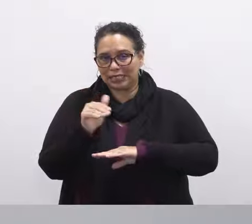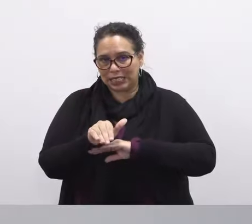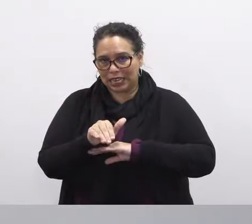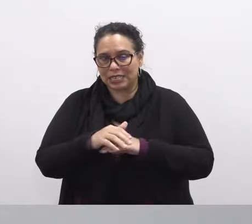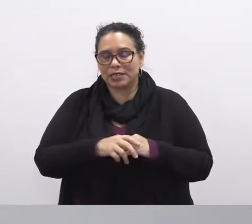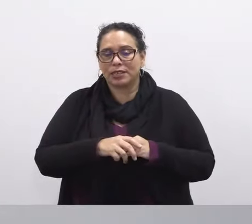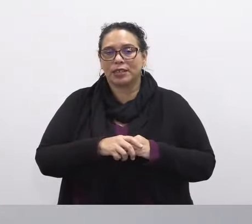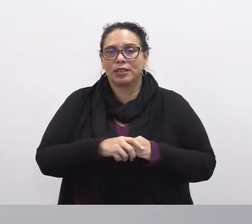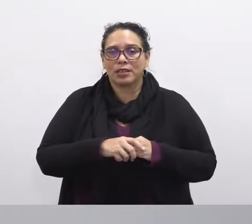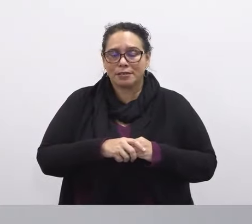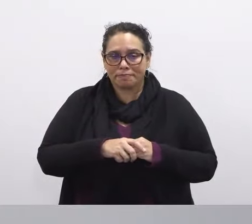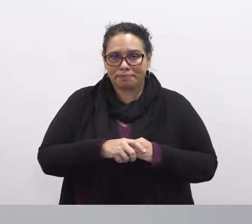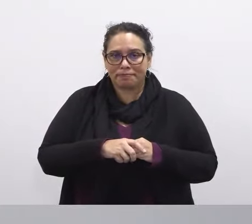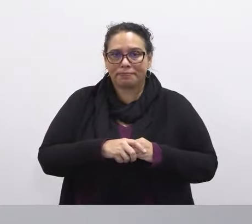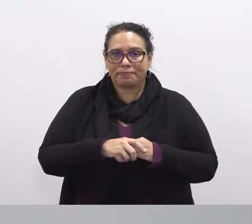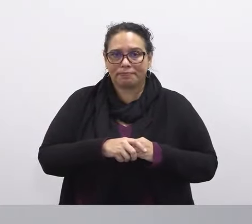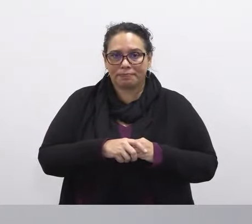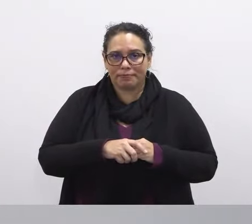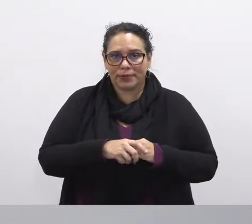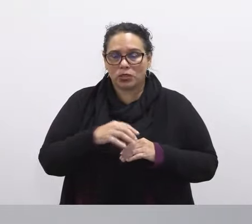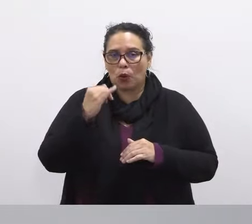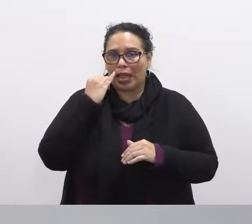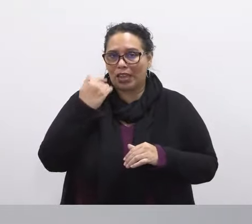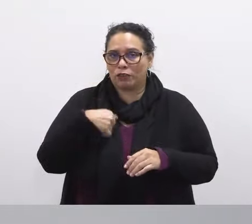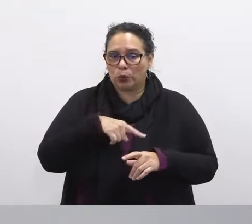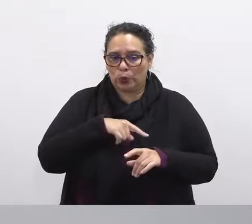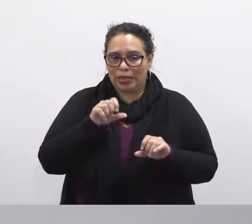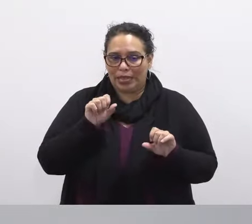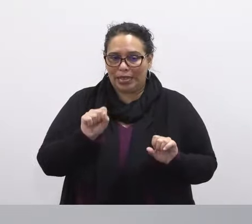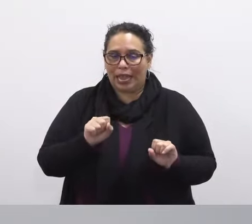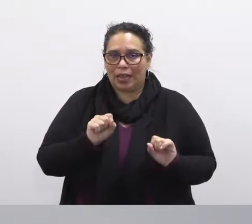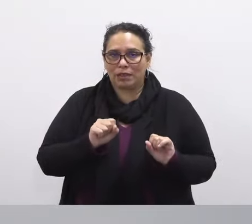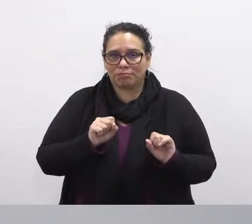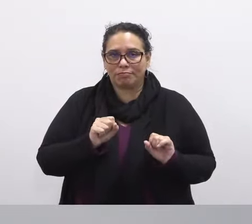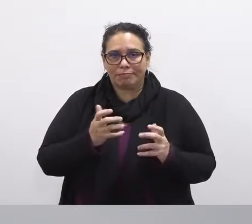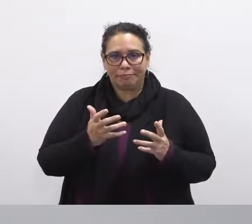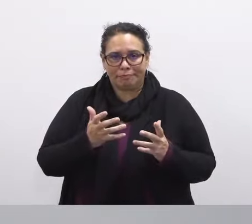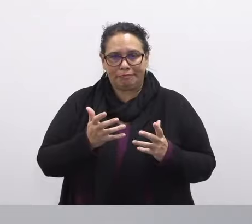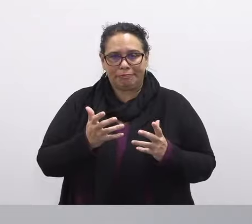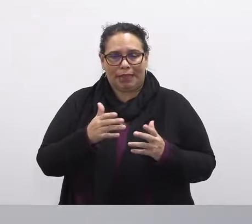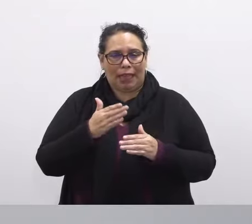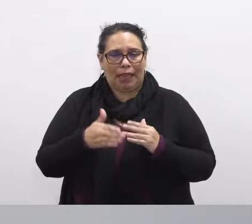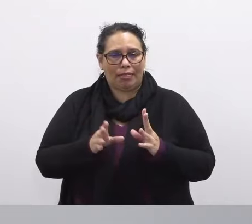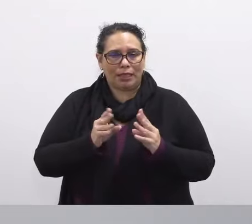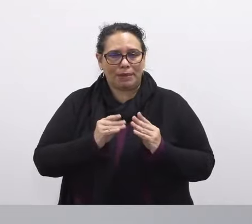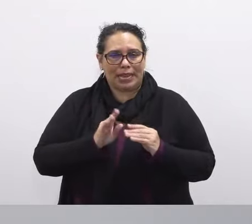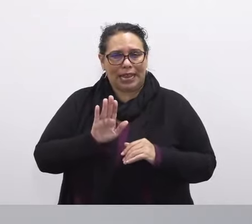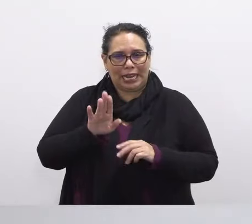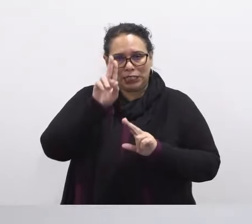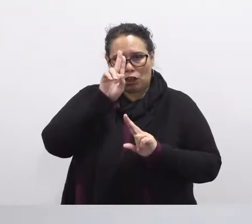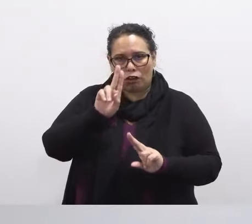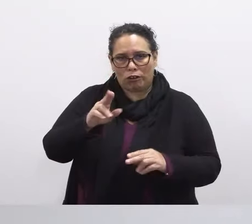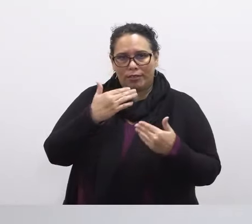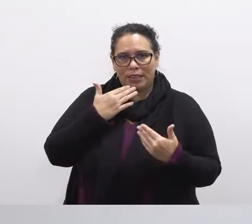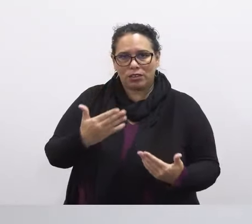And so if we could adjourn to his honor. Thank you. Thank you, Mr. Otto,